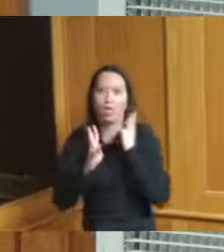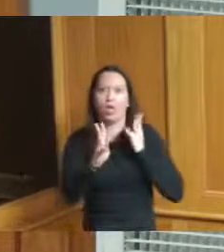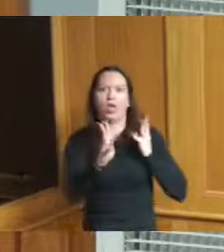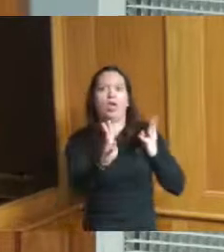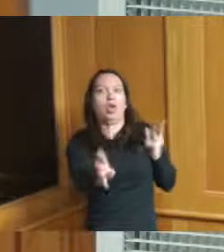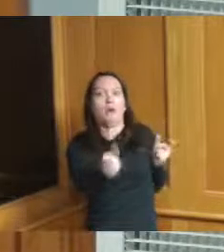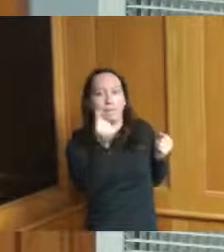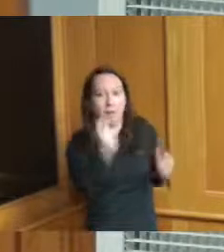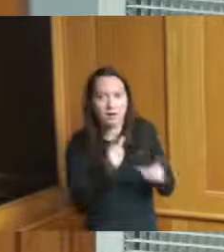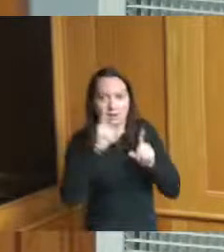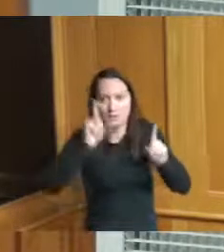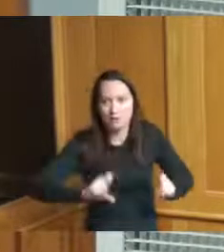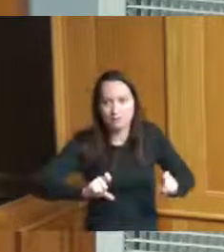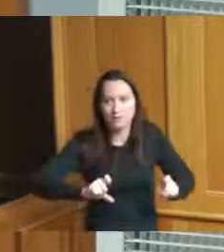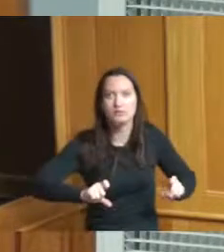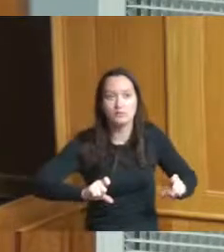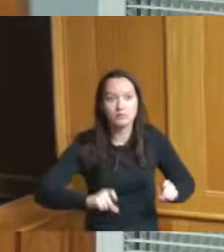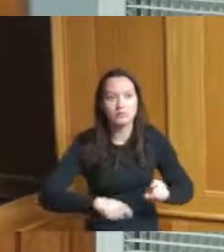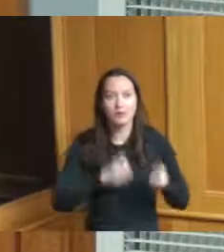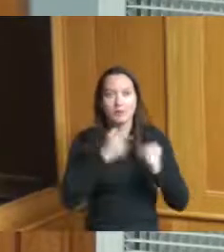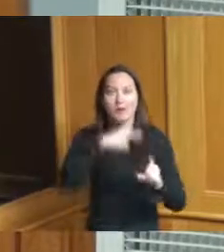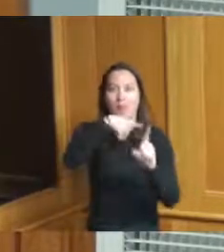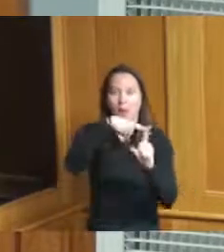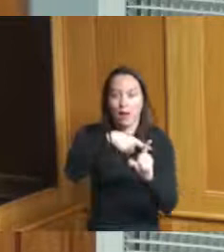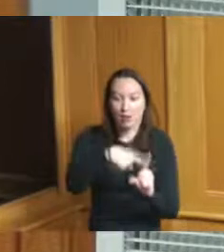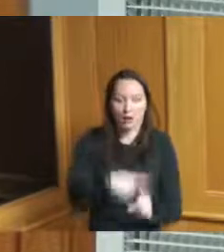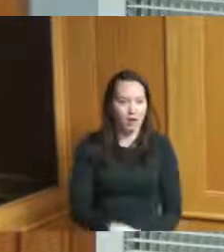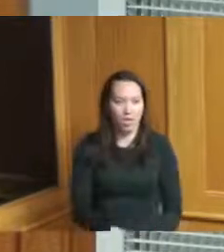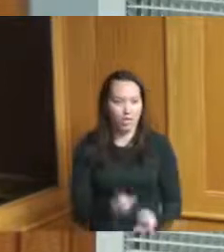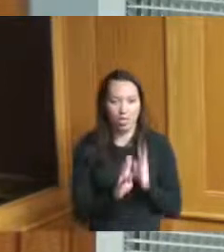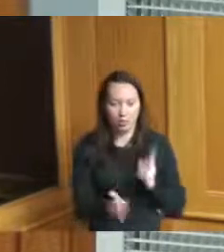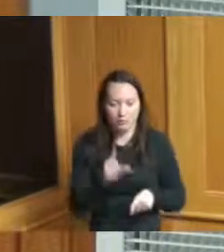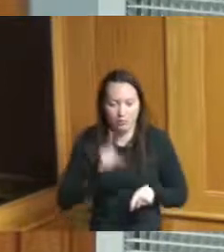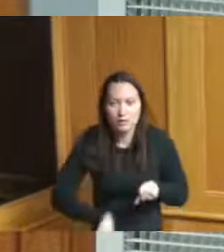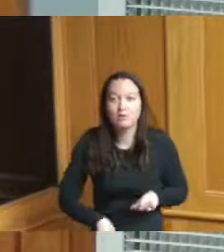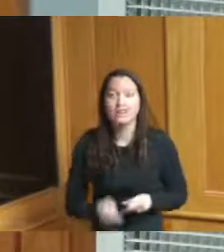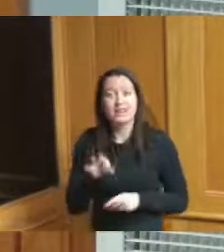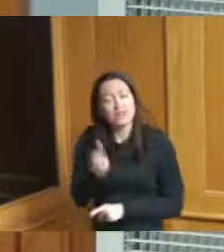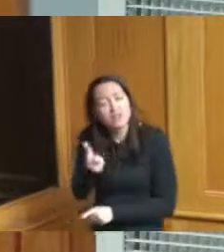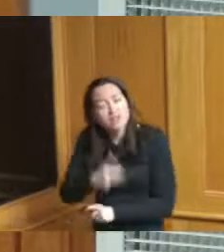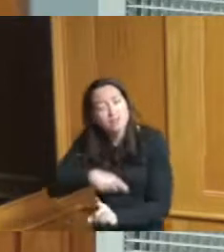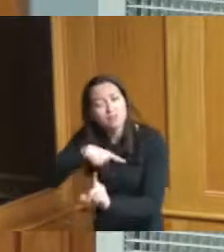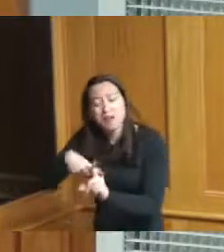tests and so many positive cases so if you have a positive tell your friends that you've been